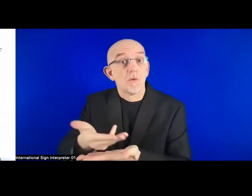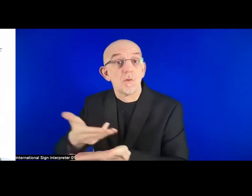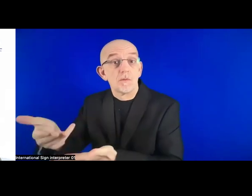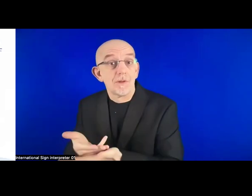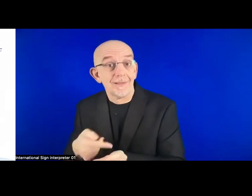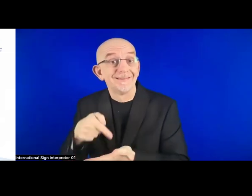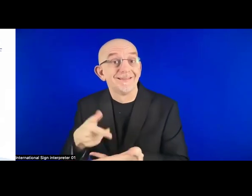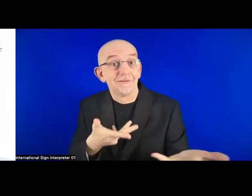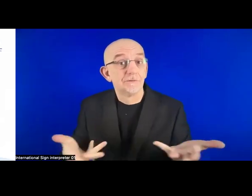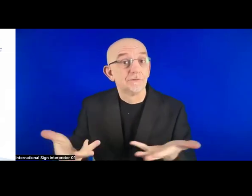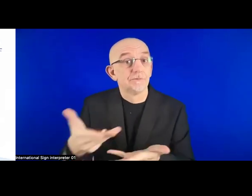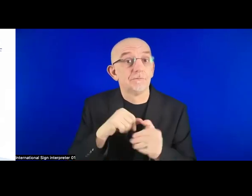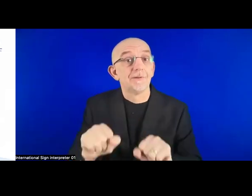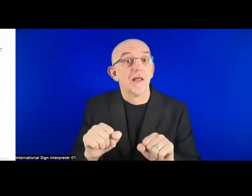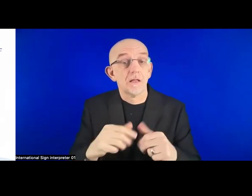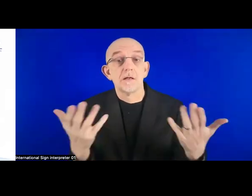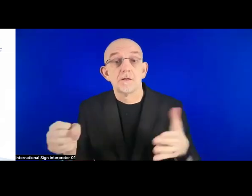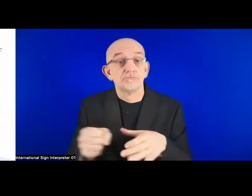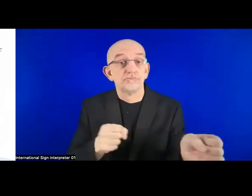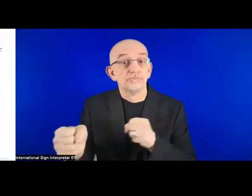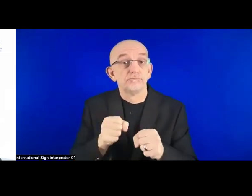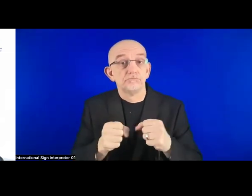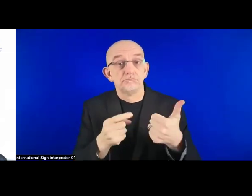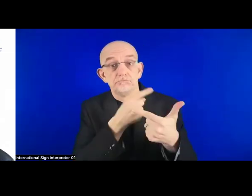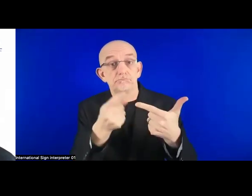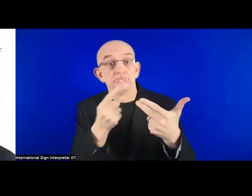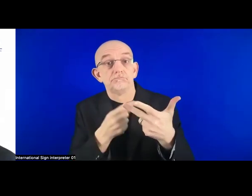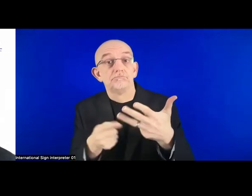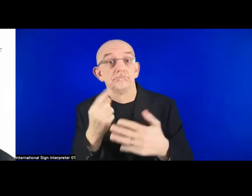It's important for you to know that this is the final call for proposals in PREPARED,